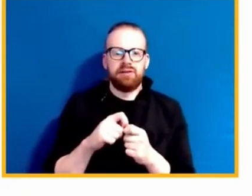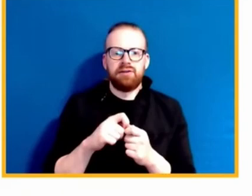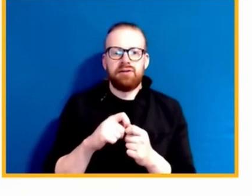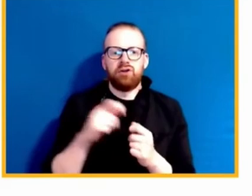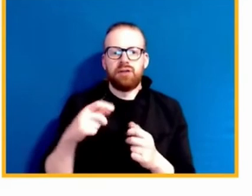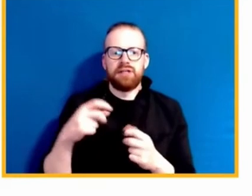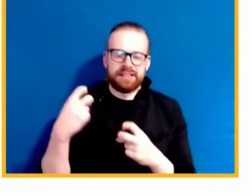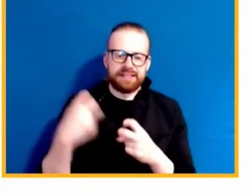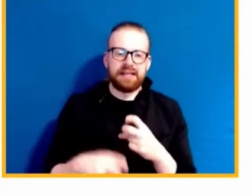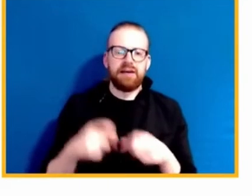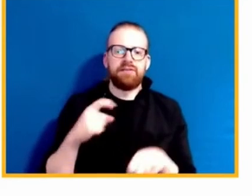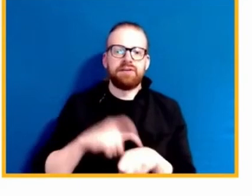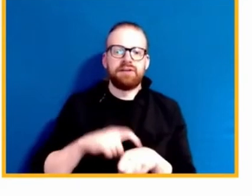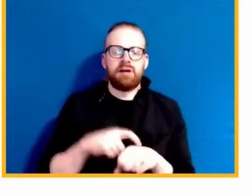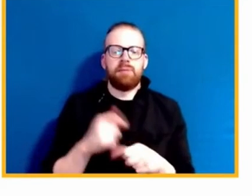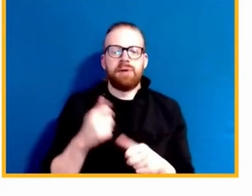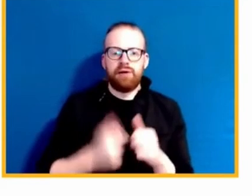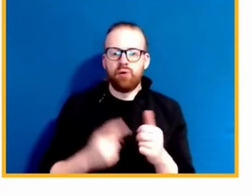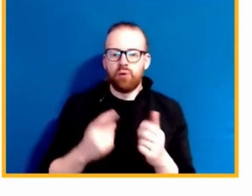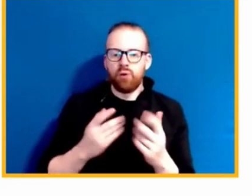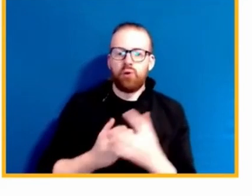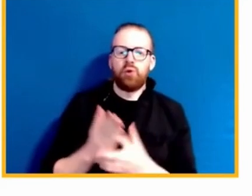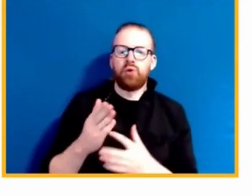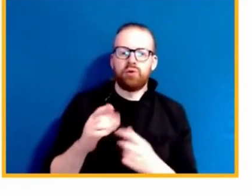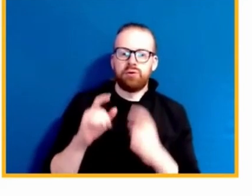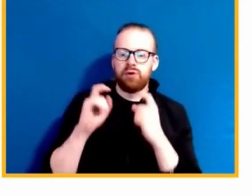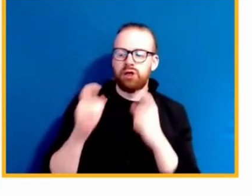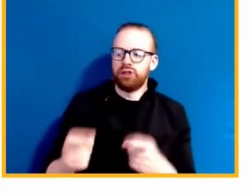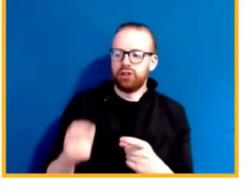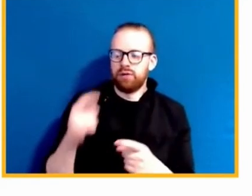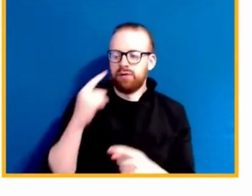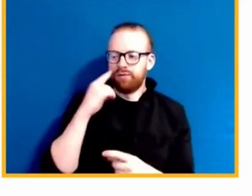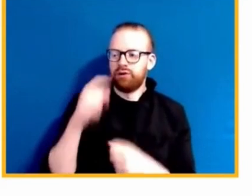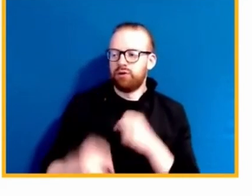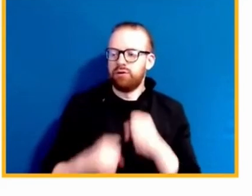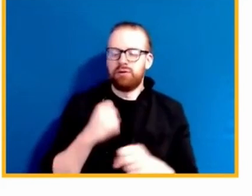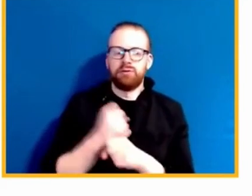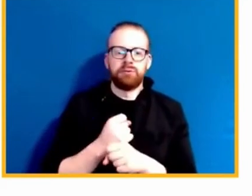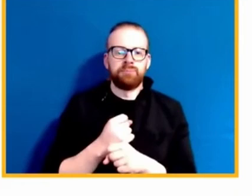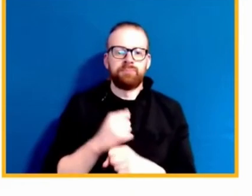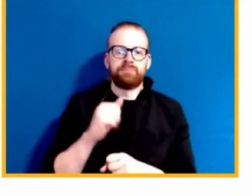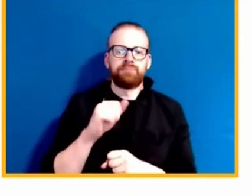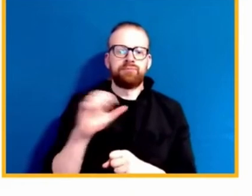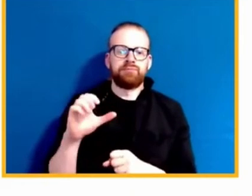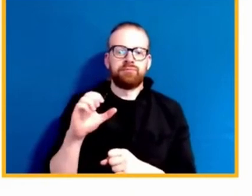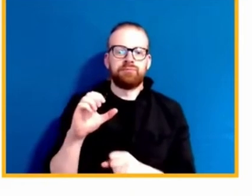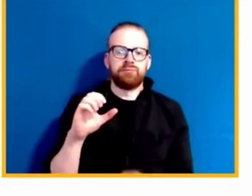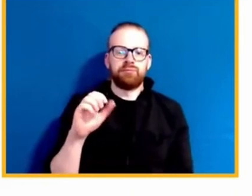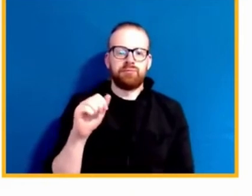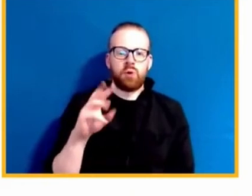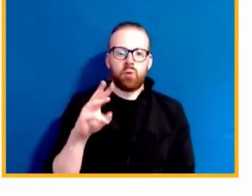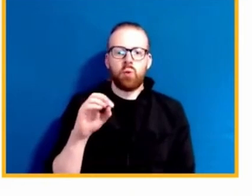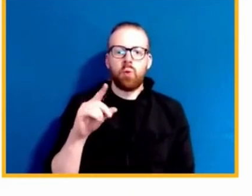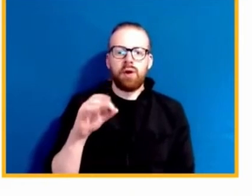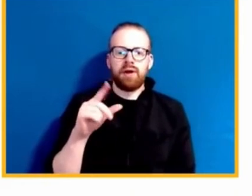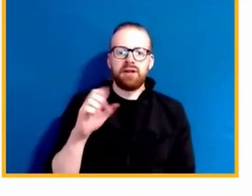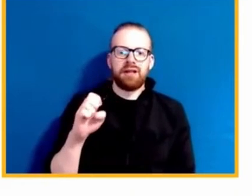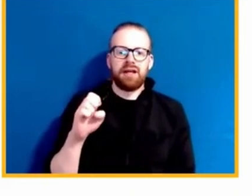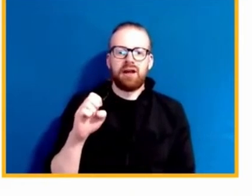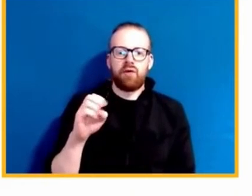rough times that everybody has been through, our charity for this year at Anthrocon, Wildlife Works, Inc. has been a little bit more